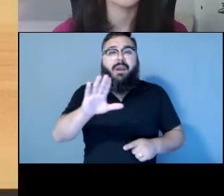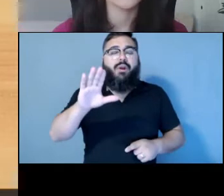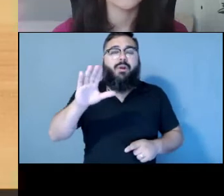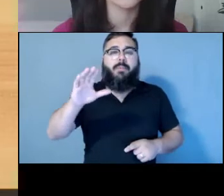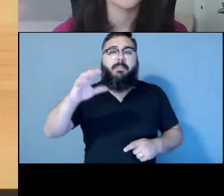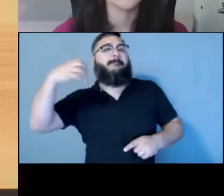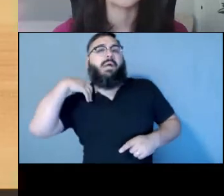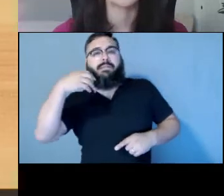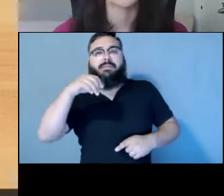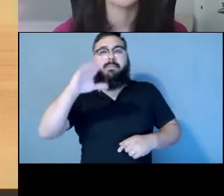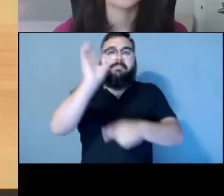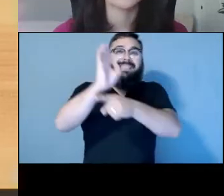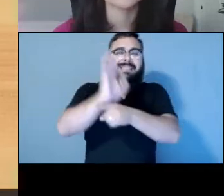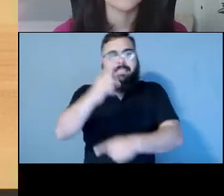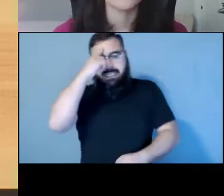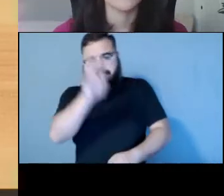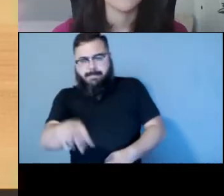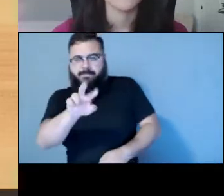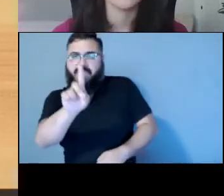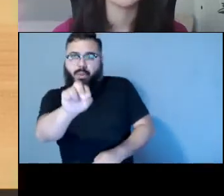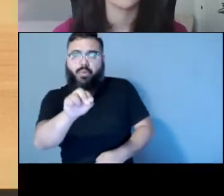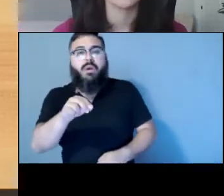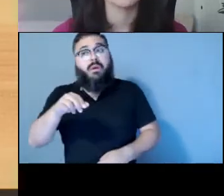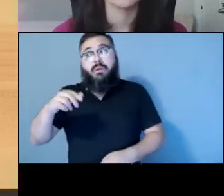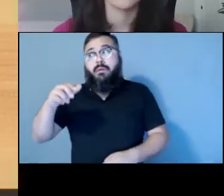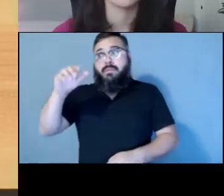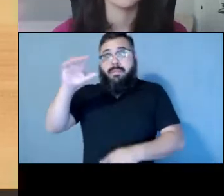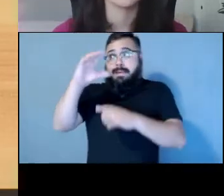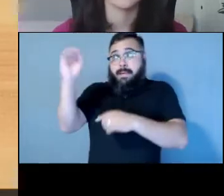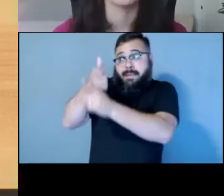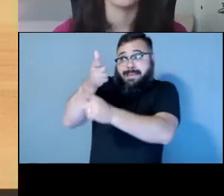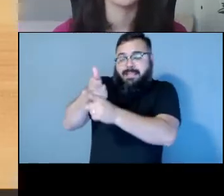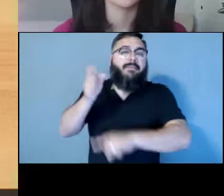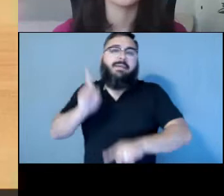And so the employer can't discriminate against them based on this kind of belief